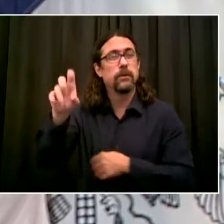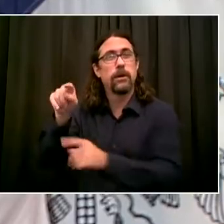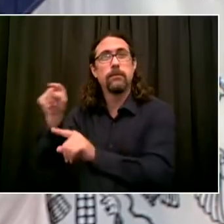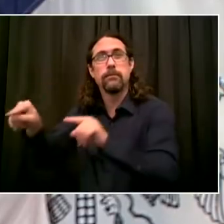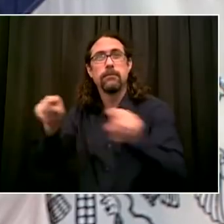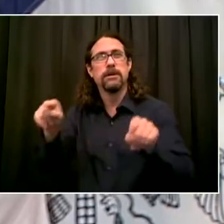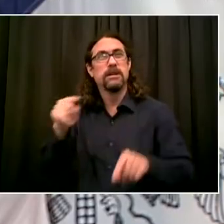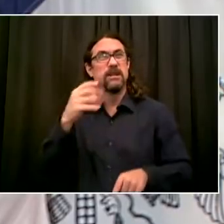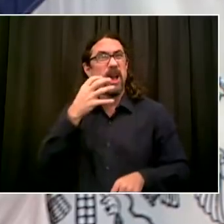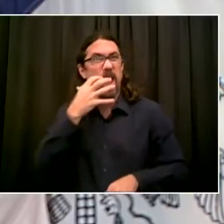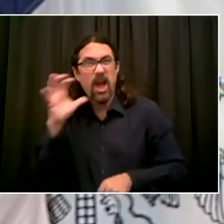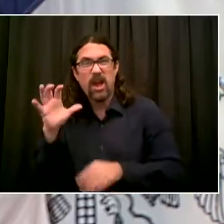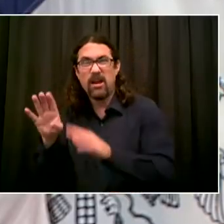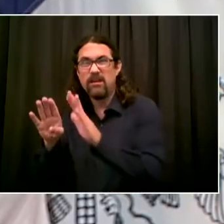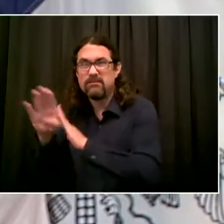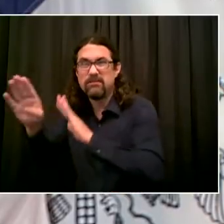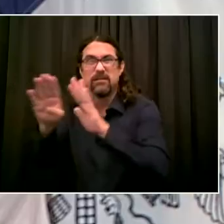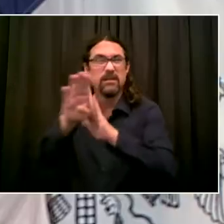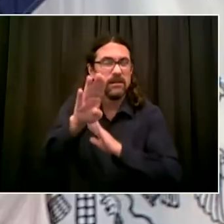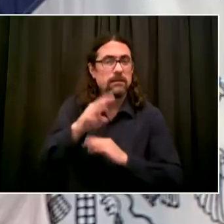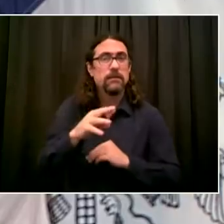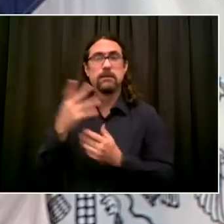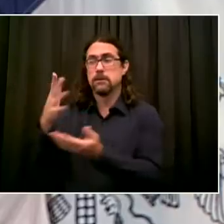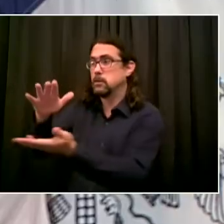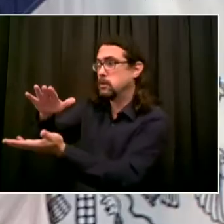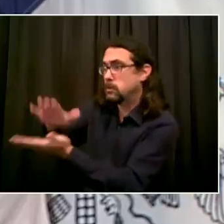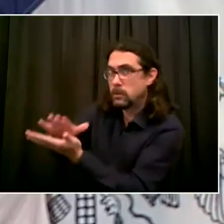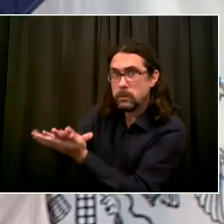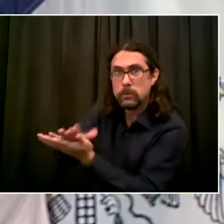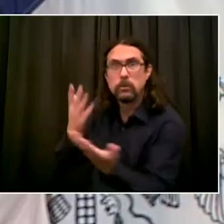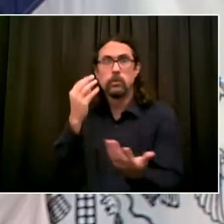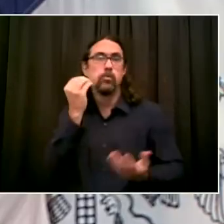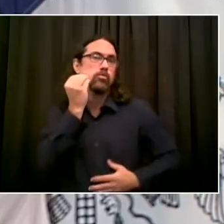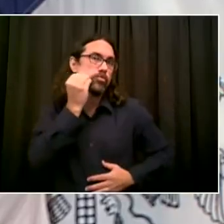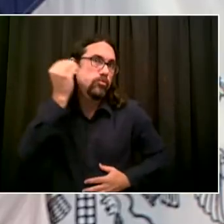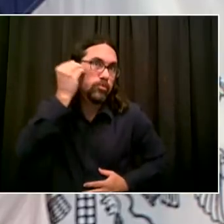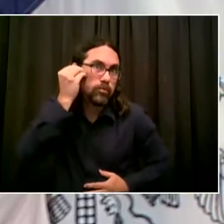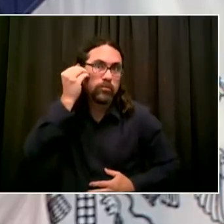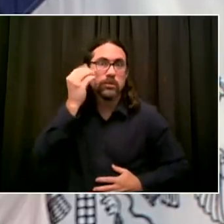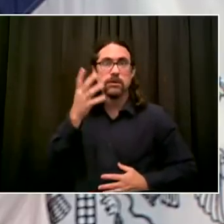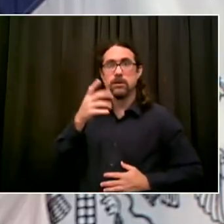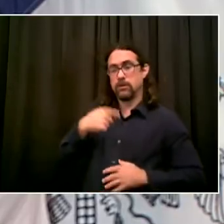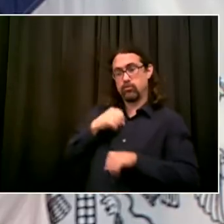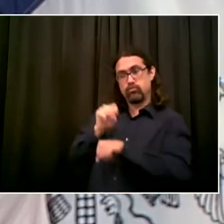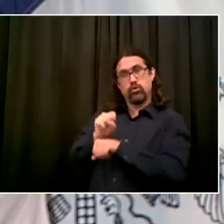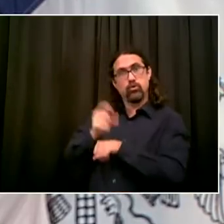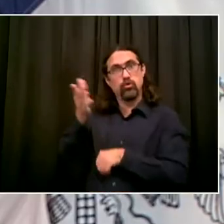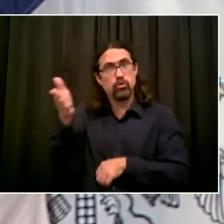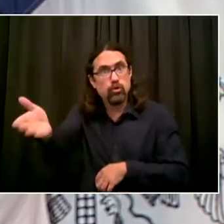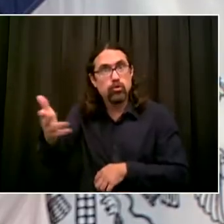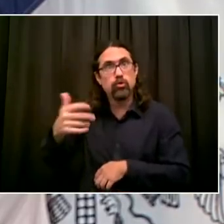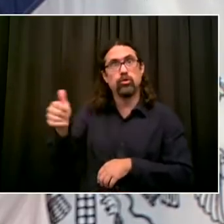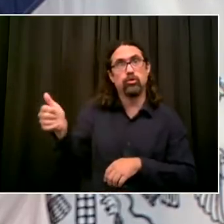OF CASES FROM E THHSCOOS LIN THE ZIP CODES. FOLKS WHO LIVE IN THE ZIP CODES OR GO TO SCHOOL SOMEPLACE ELSE.